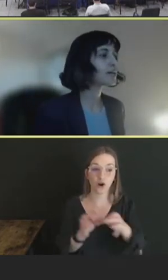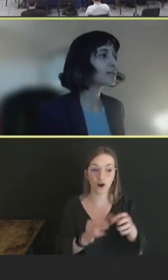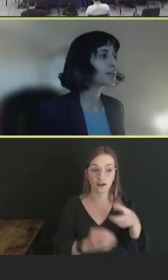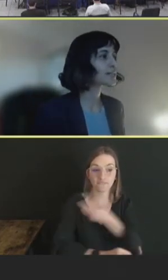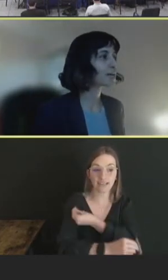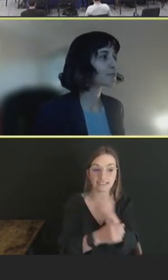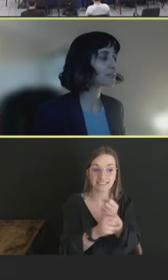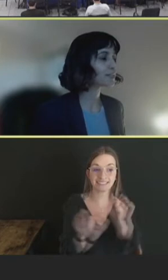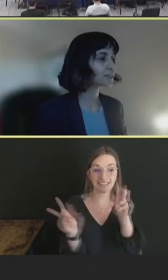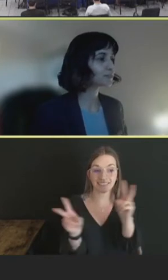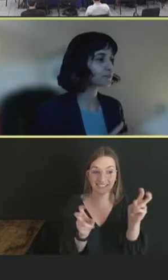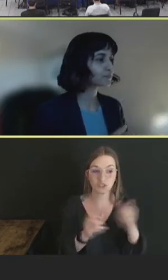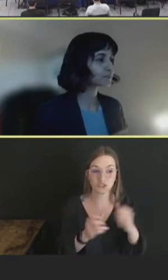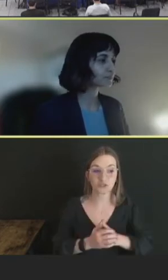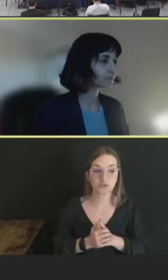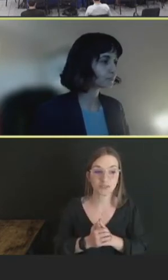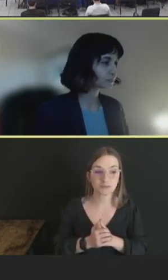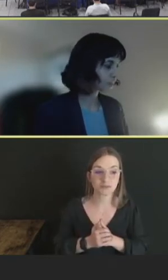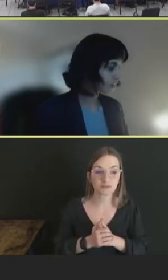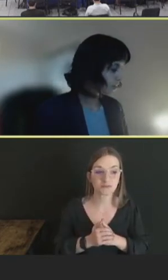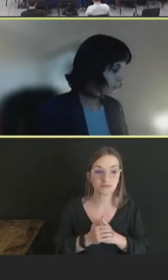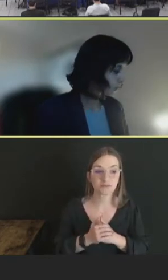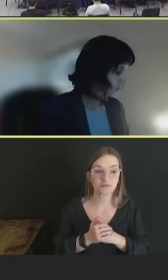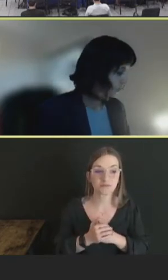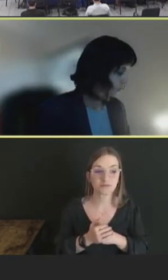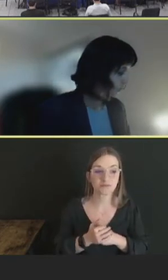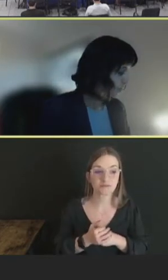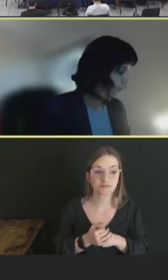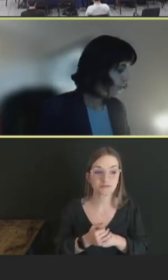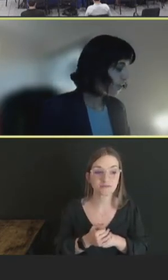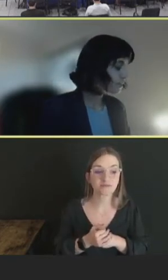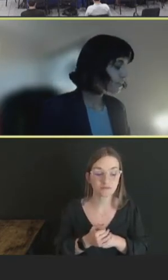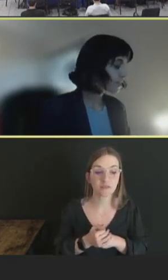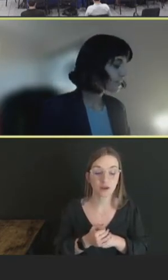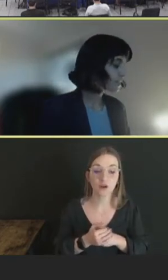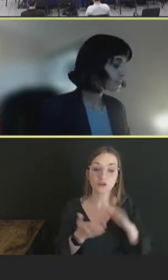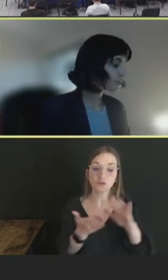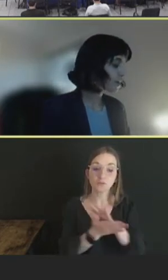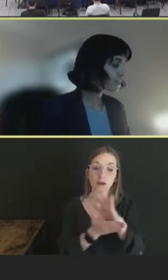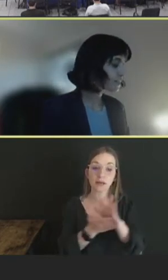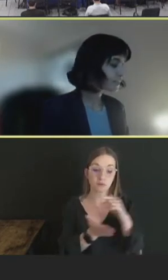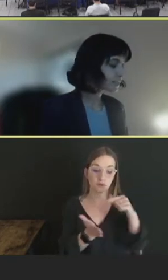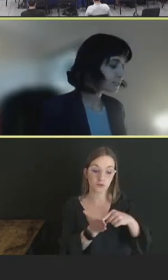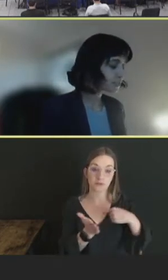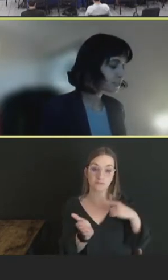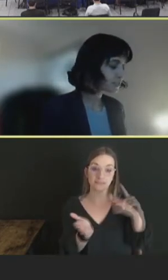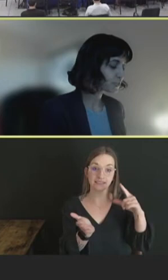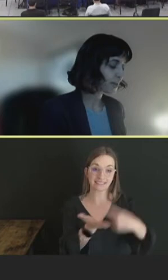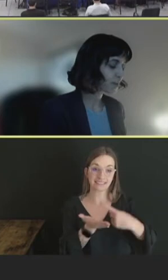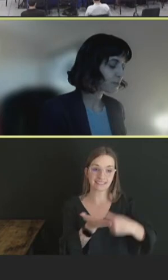Next slide, please. So the paper that I'm discussing summarizes six issues that have